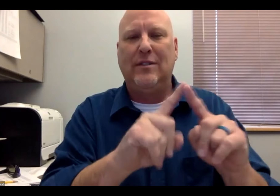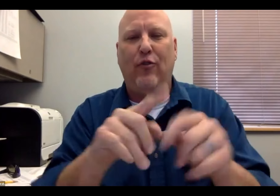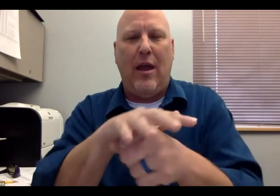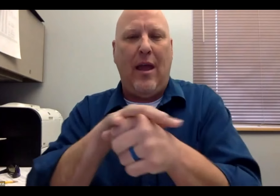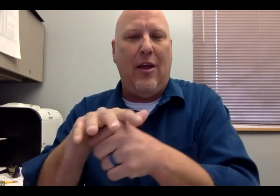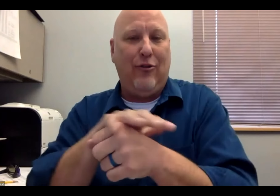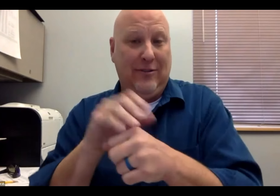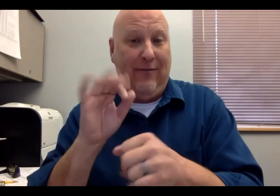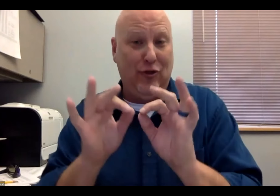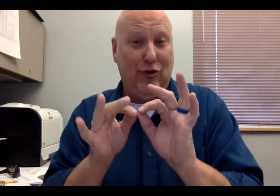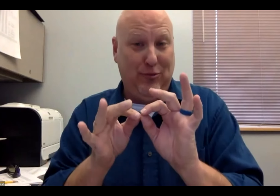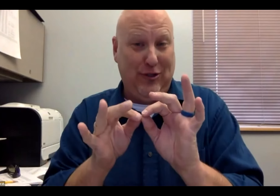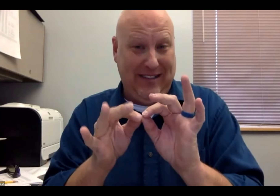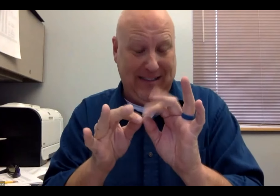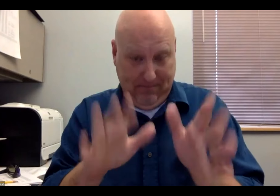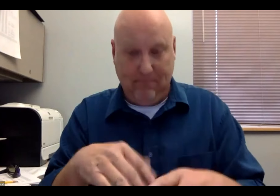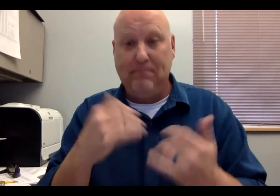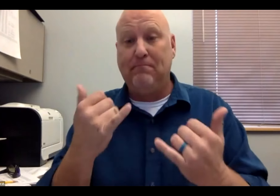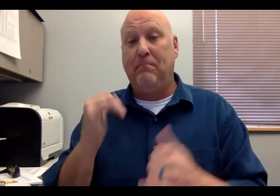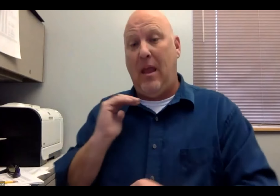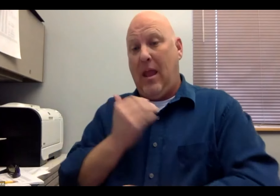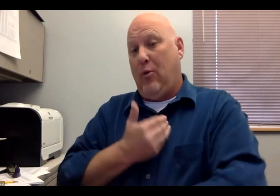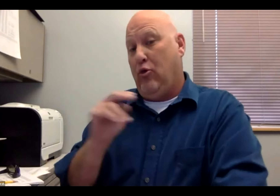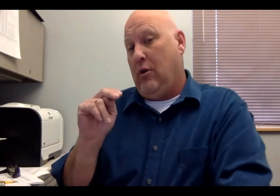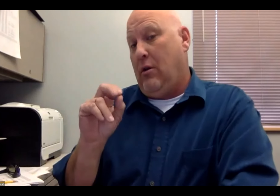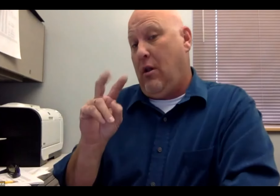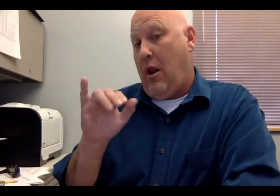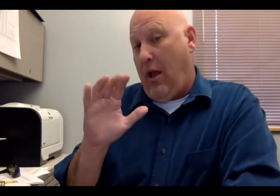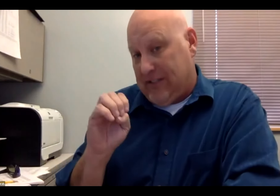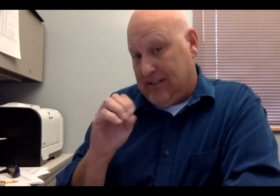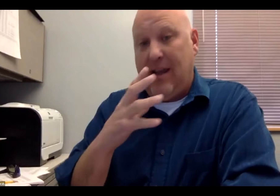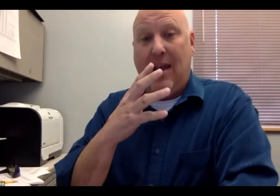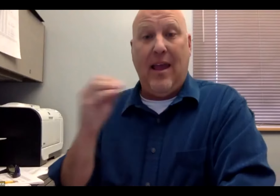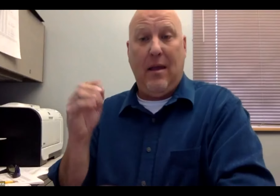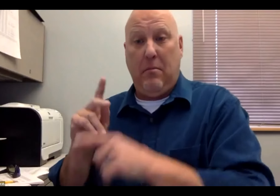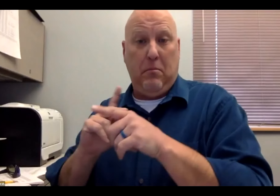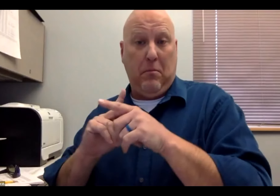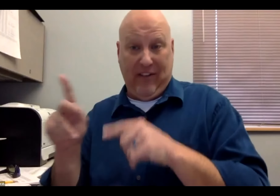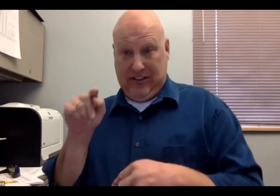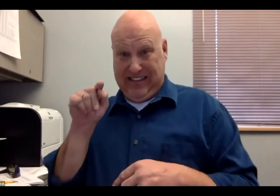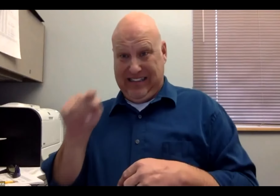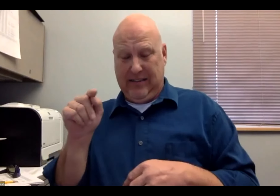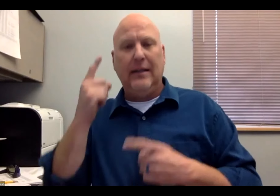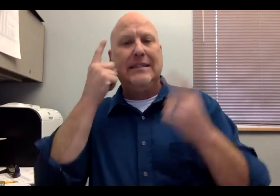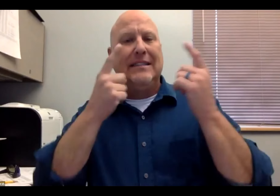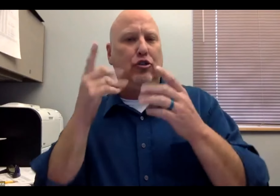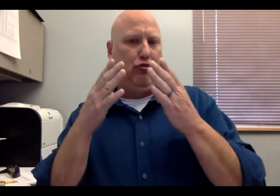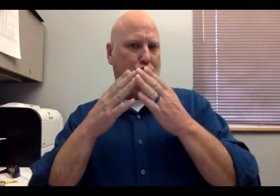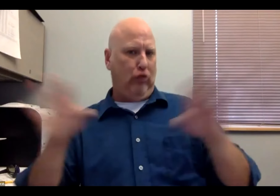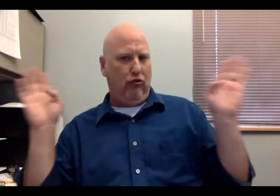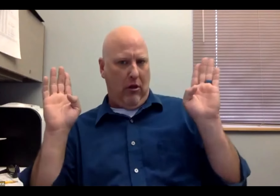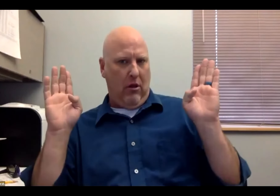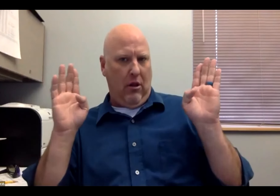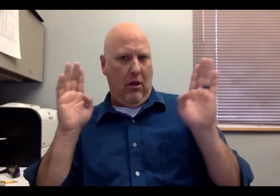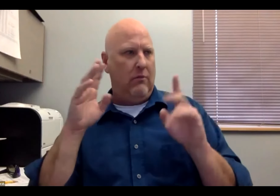to access different areas of interpreting. Our Novice and professional interpreters that